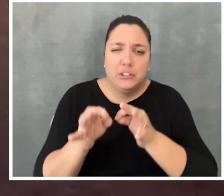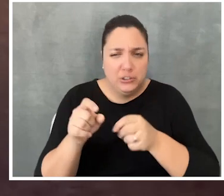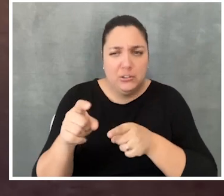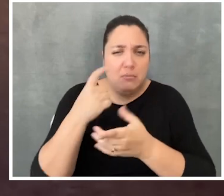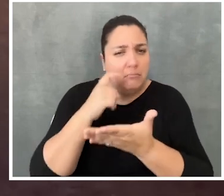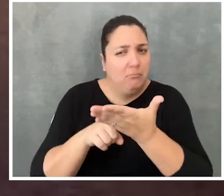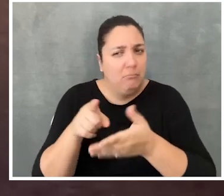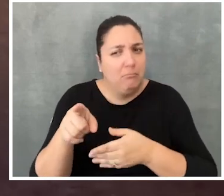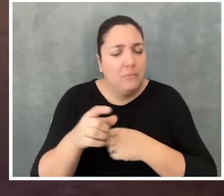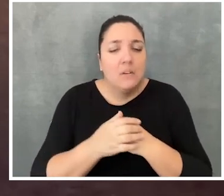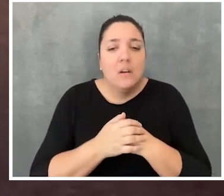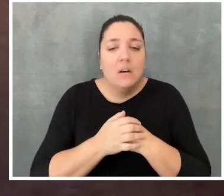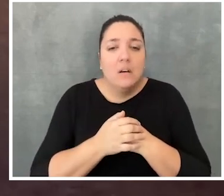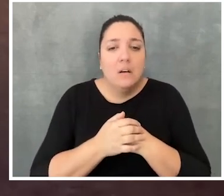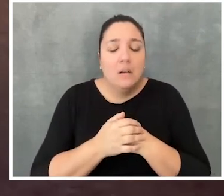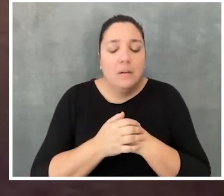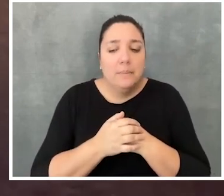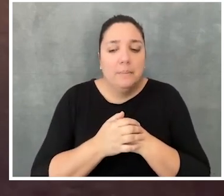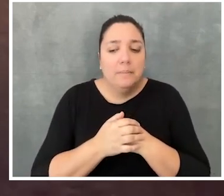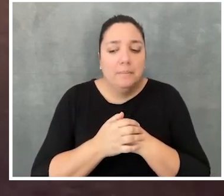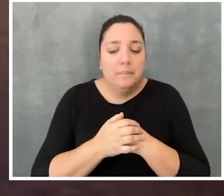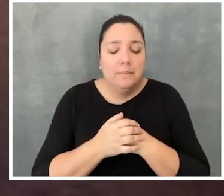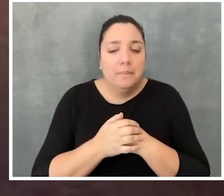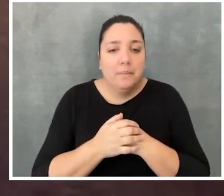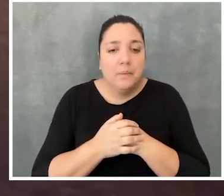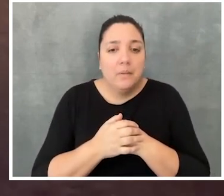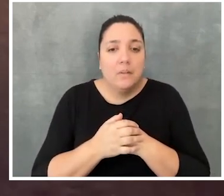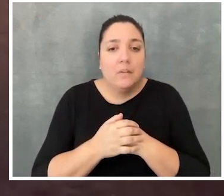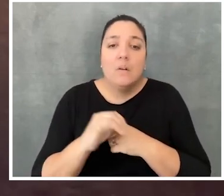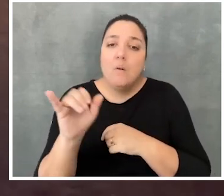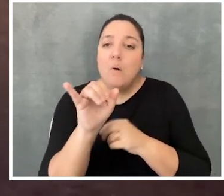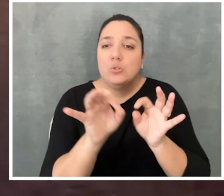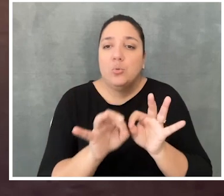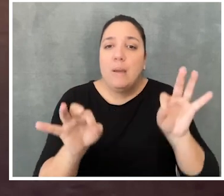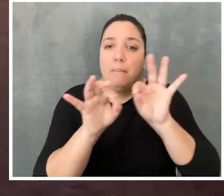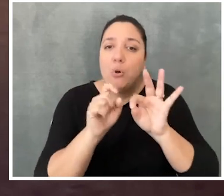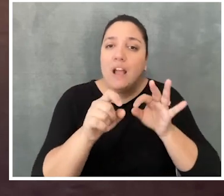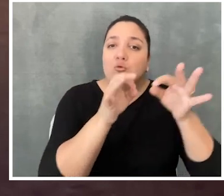and I think it's also one of those things that's important to talk about, the difference between gender rights